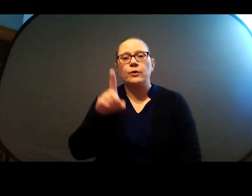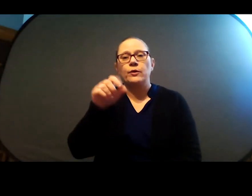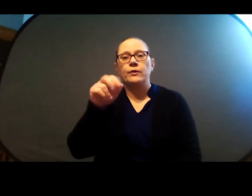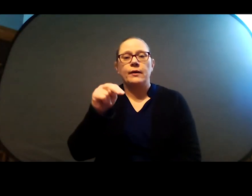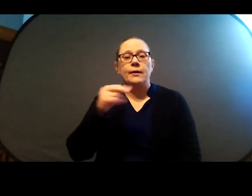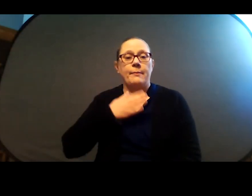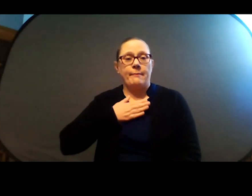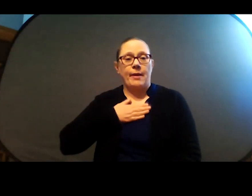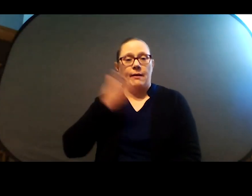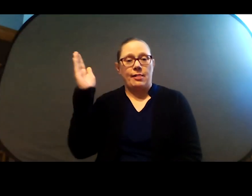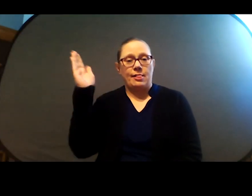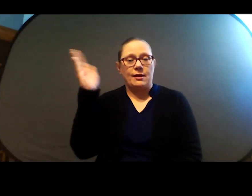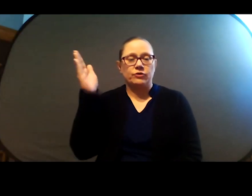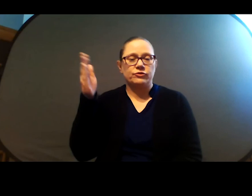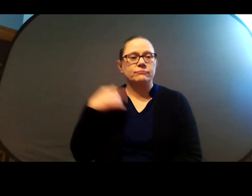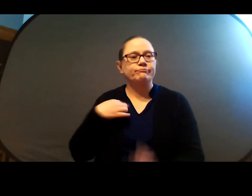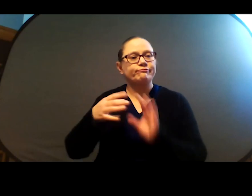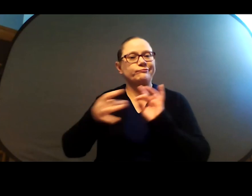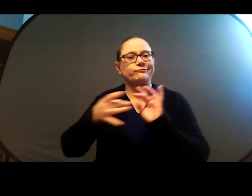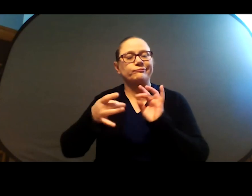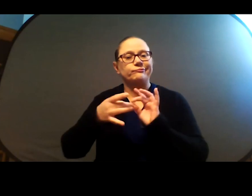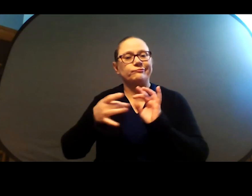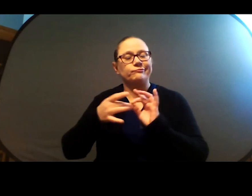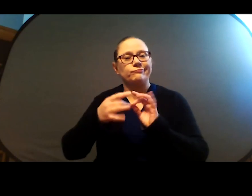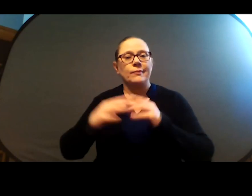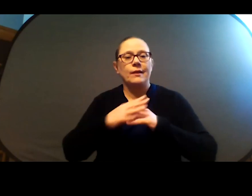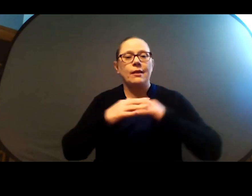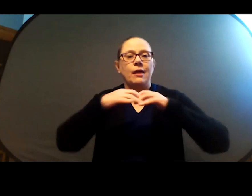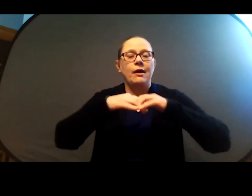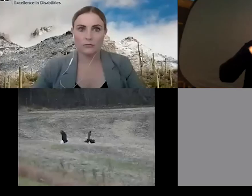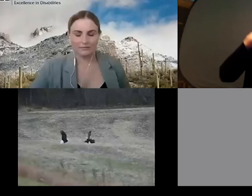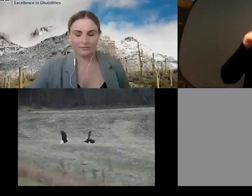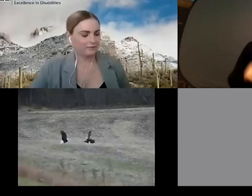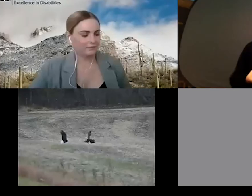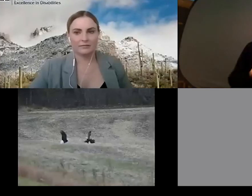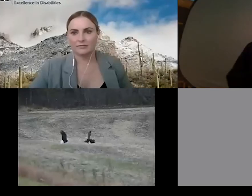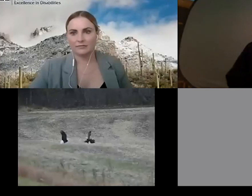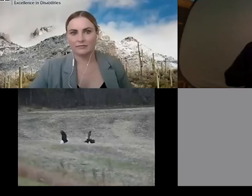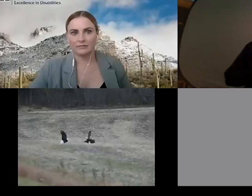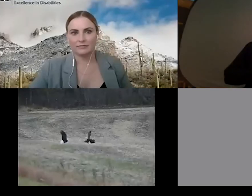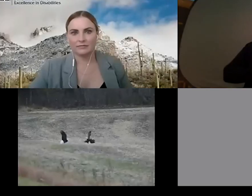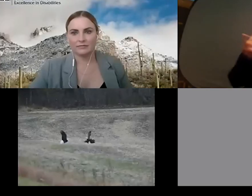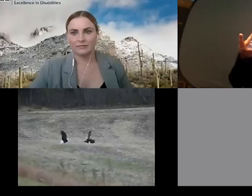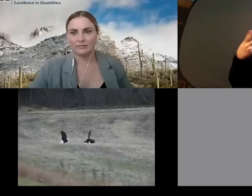lectures I often say as a native person in order to double our health care. We can commit a federal